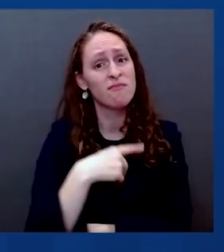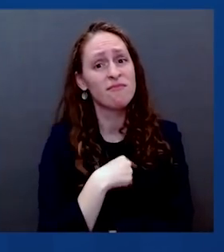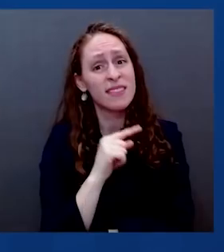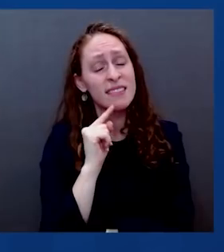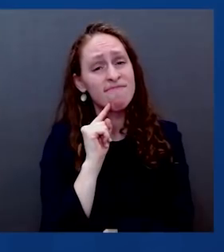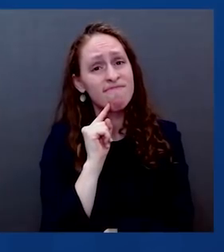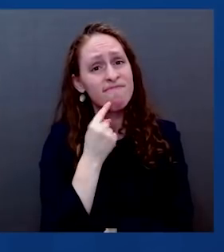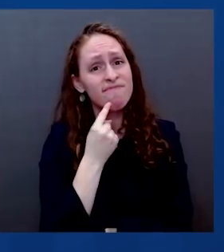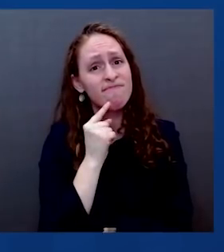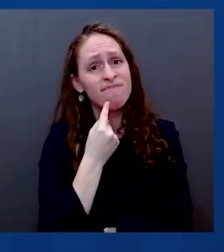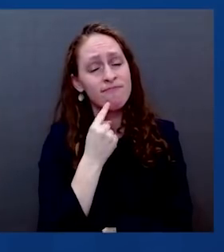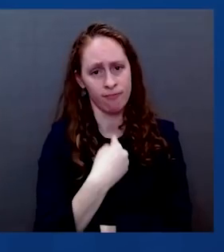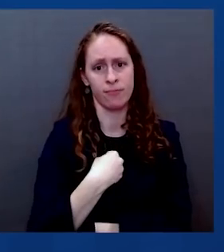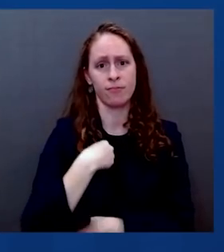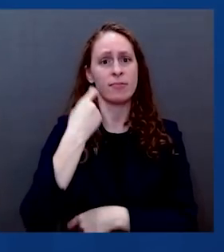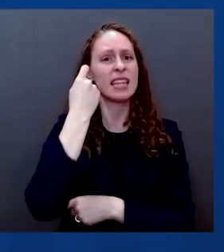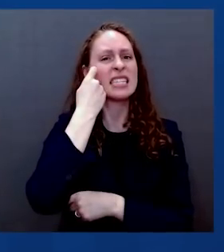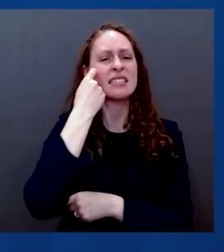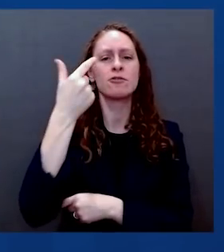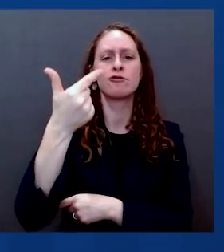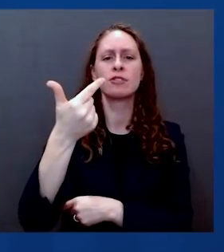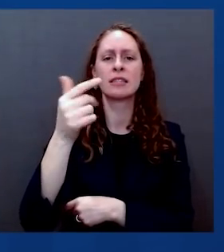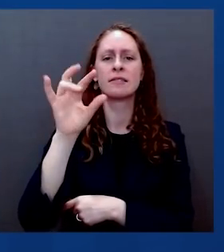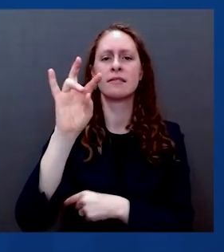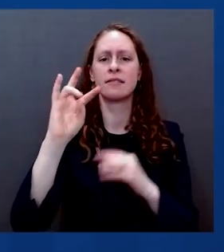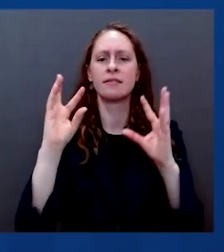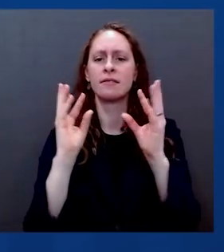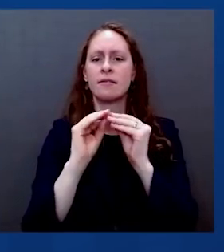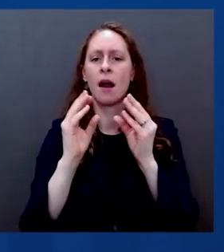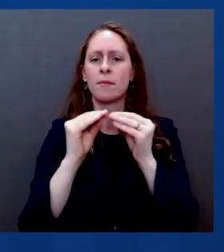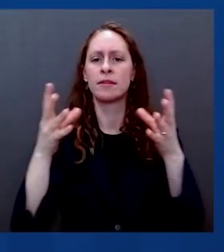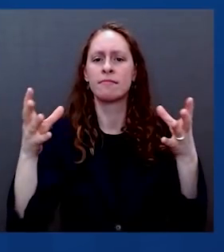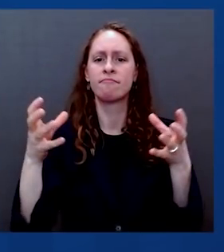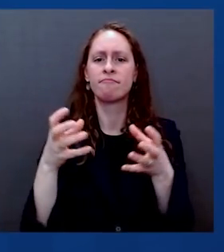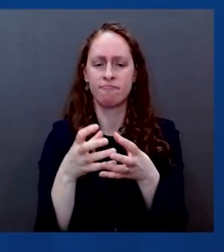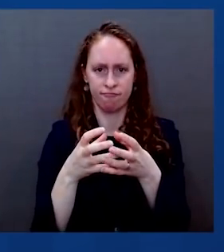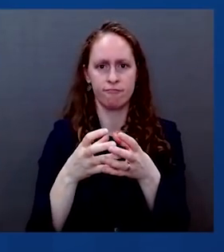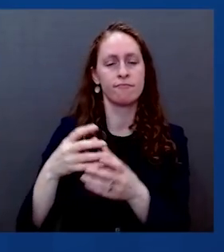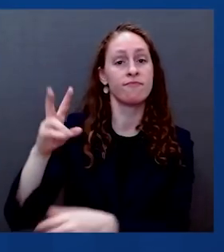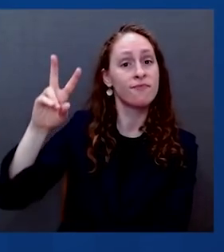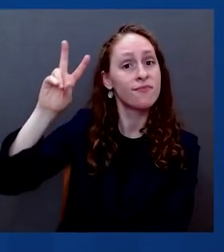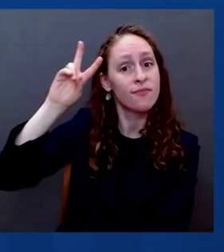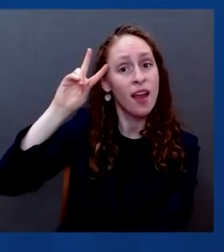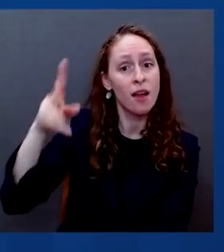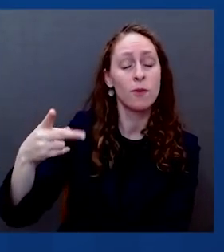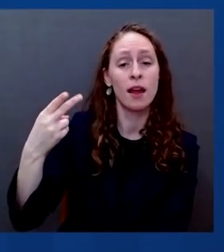Vice President Harris and I have spent our careers doing this work -- I said, "America is back."